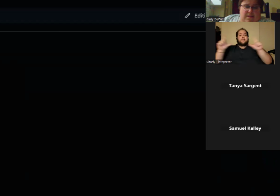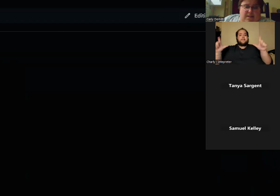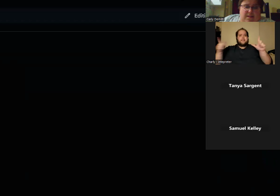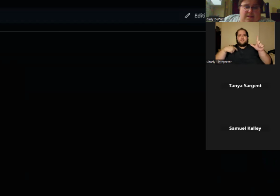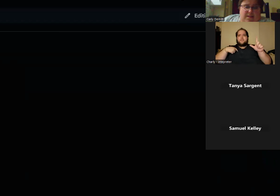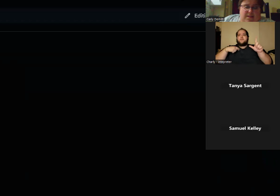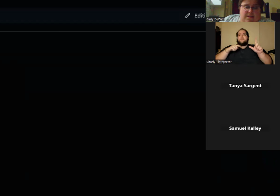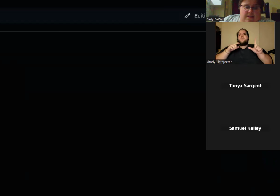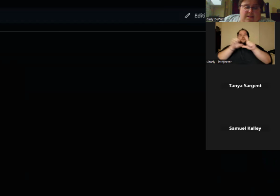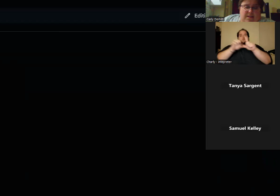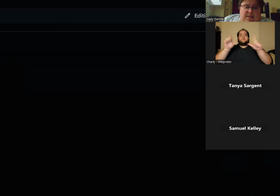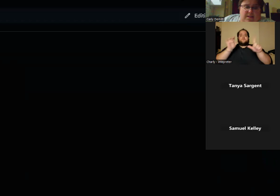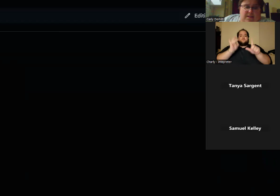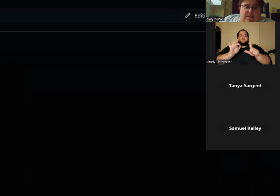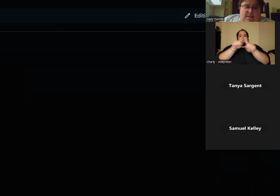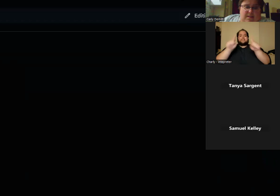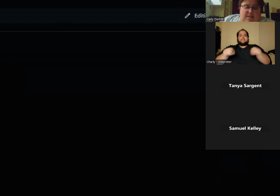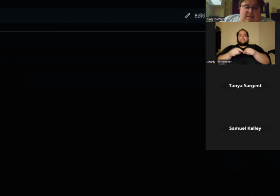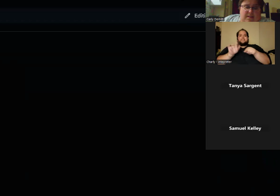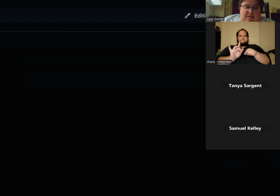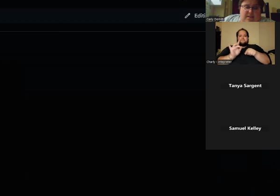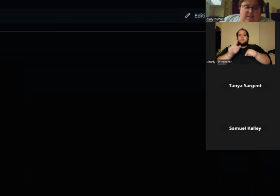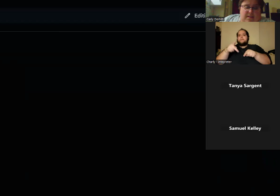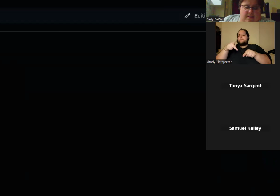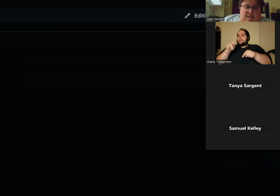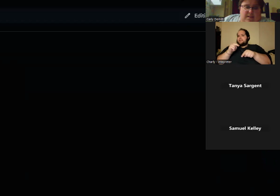screen and click pin and that will make it appear much larger.